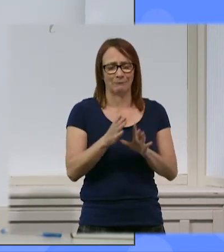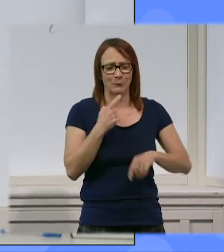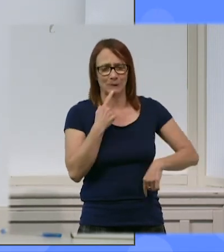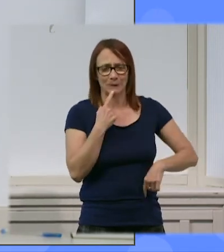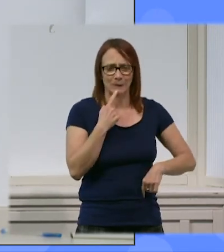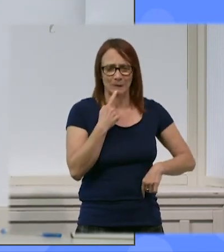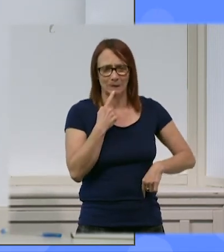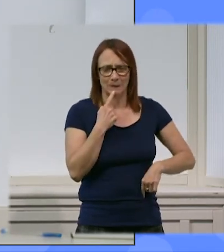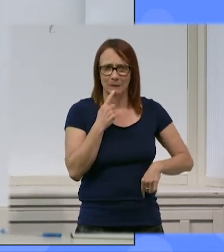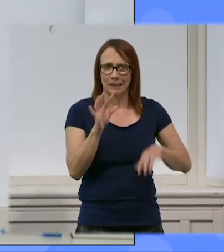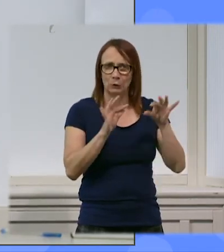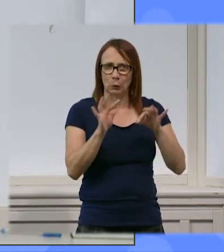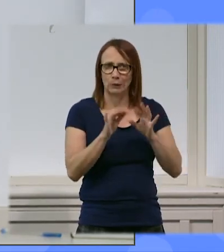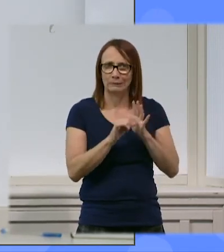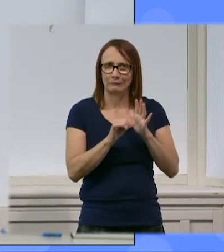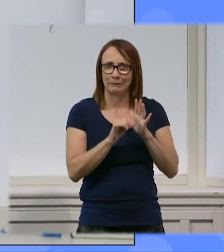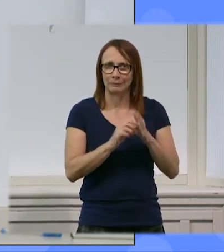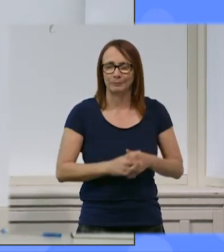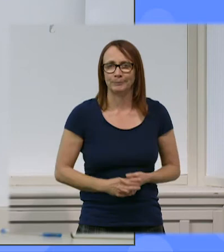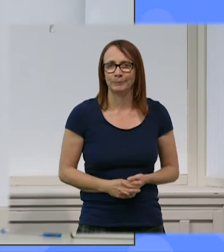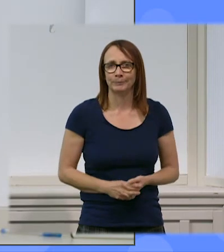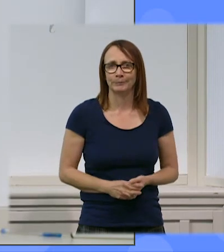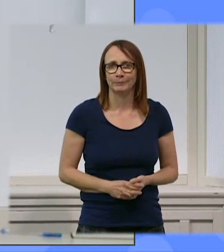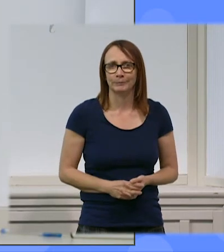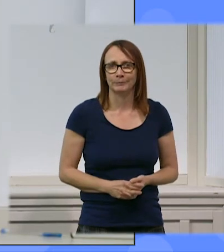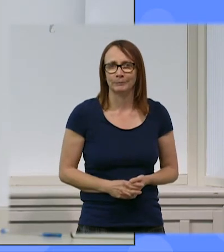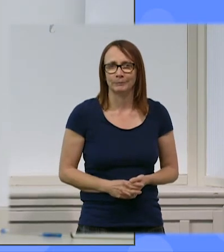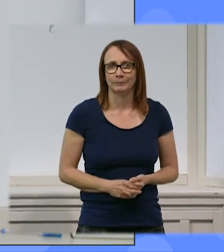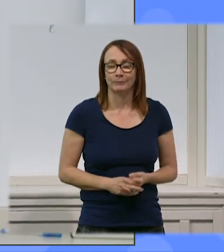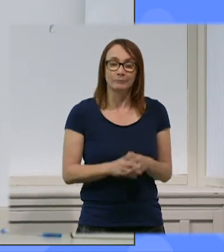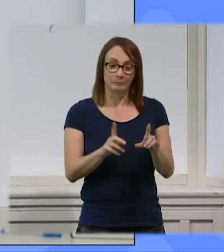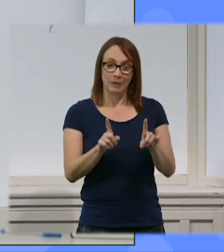where we want to go but I was also struck by how your statement reflected